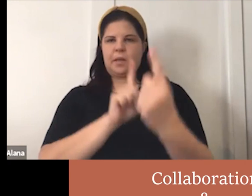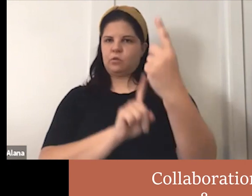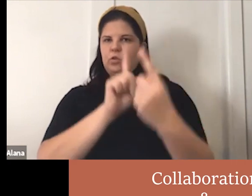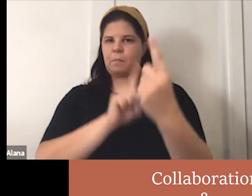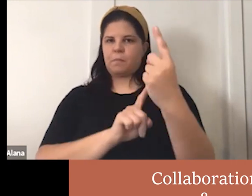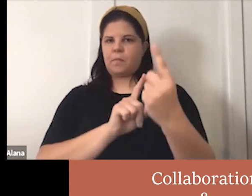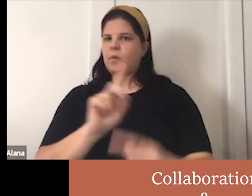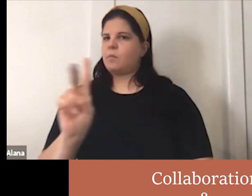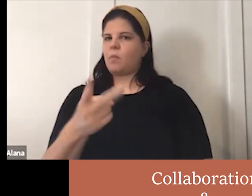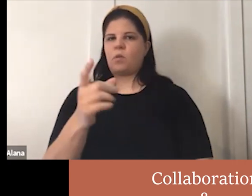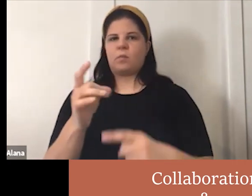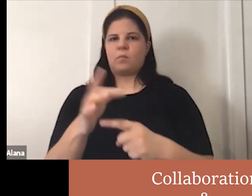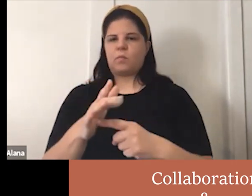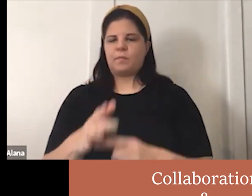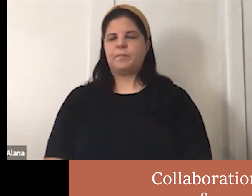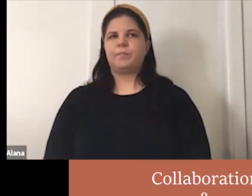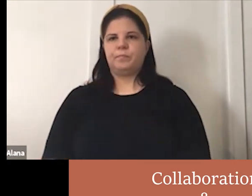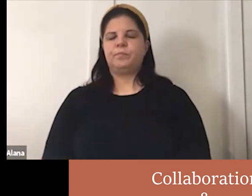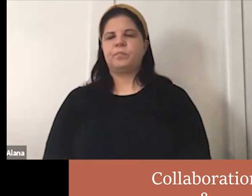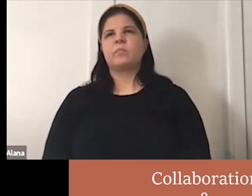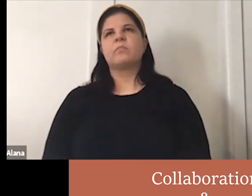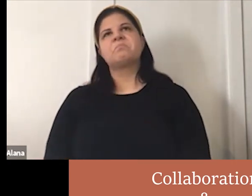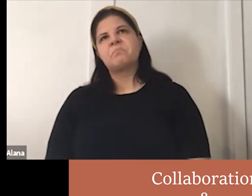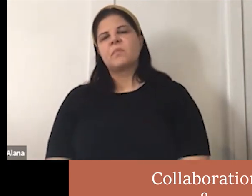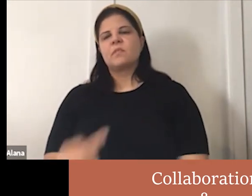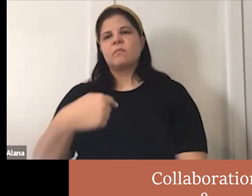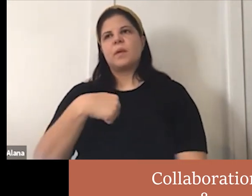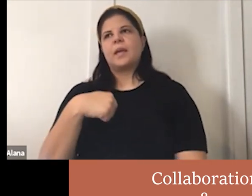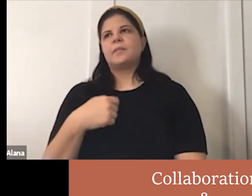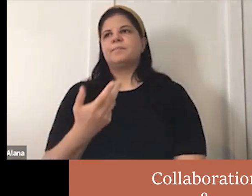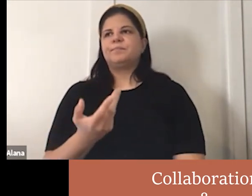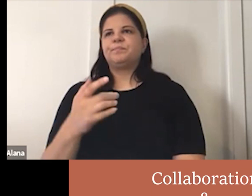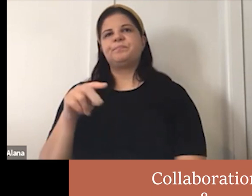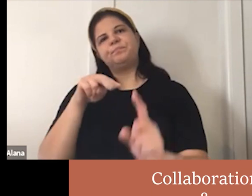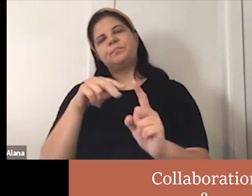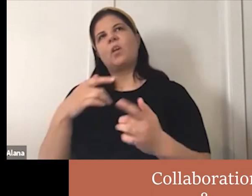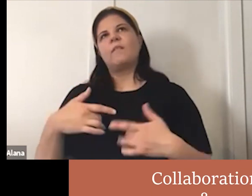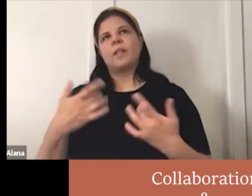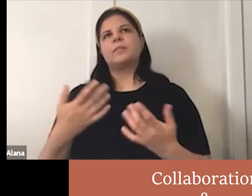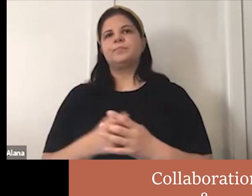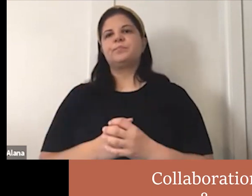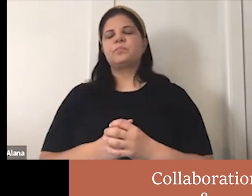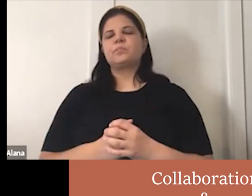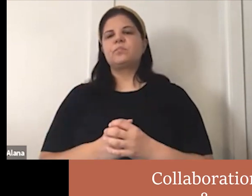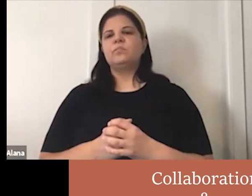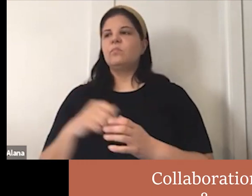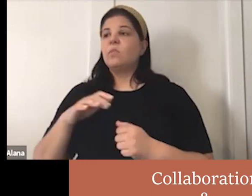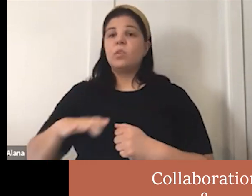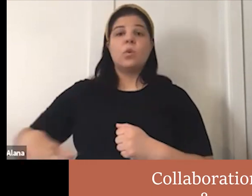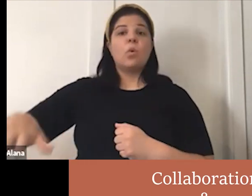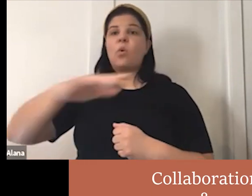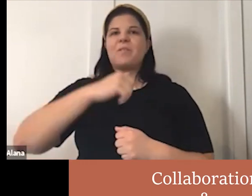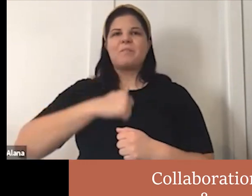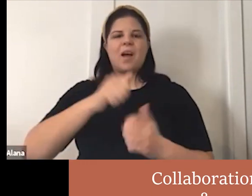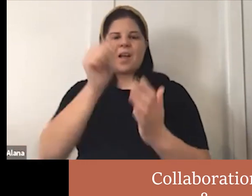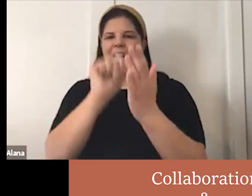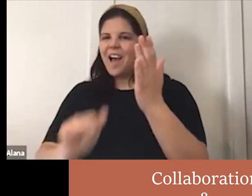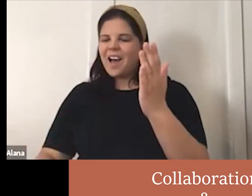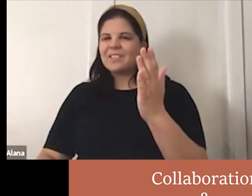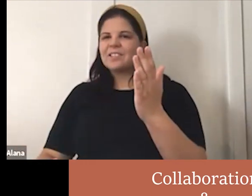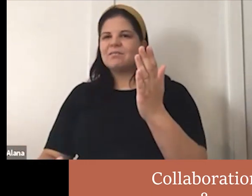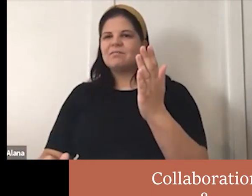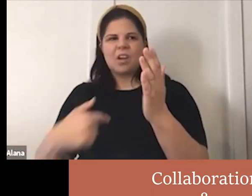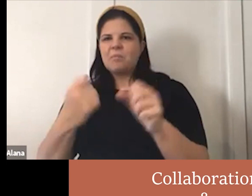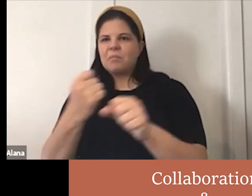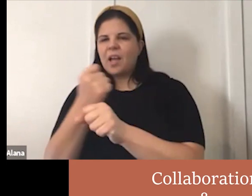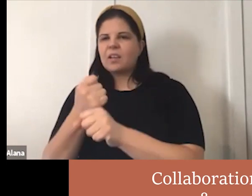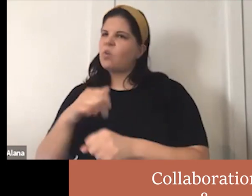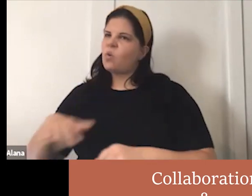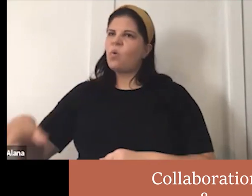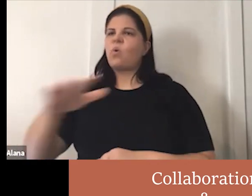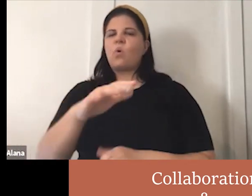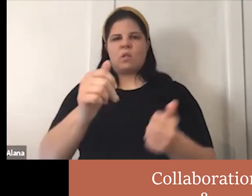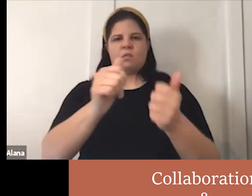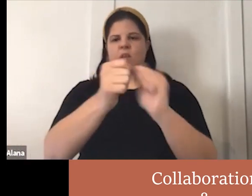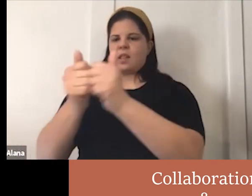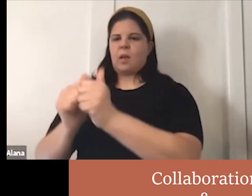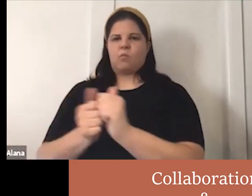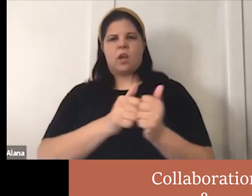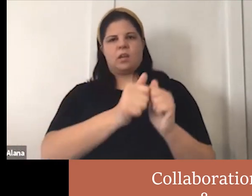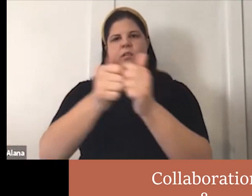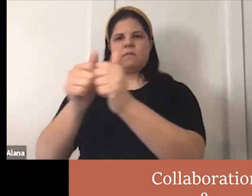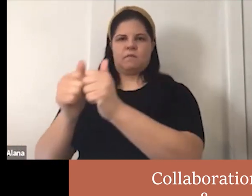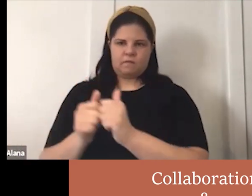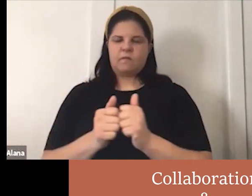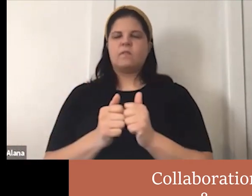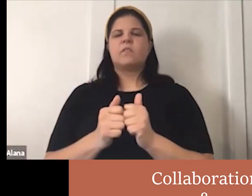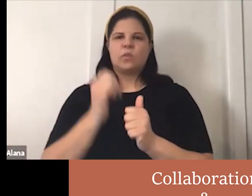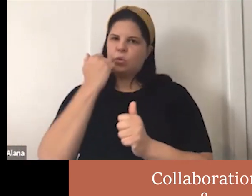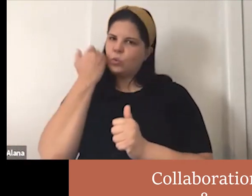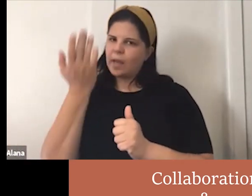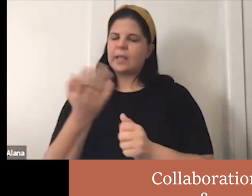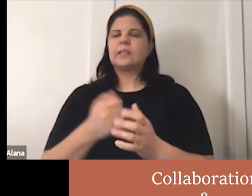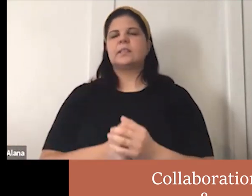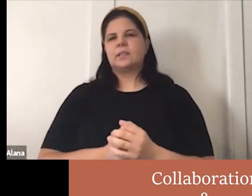For me, I basically say that all of my work s are collaborative because in all of the